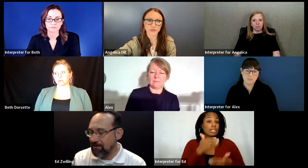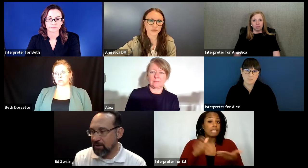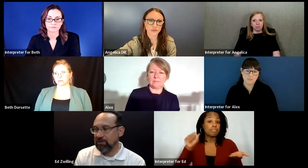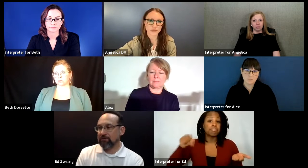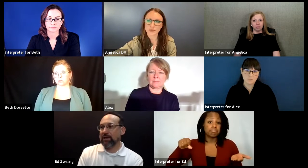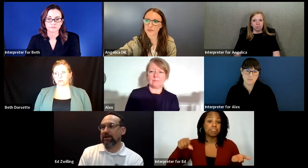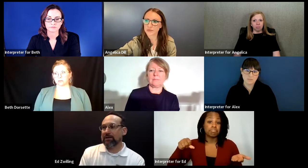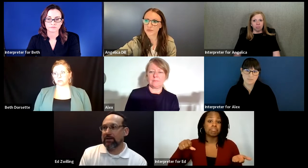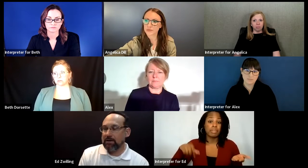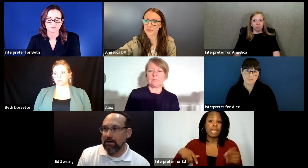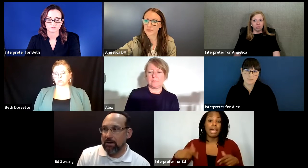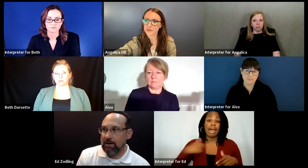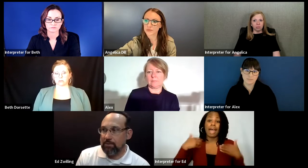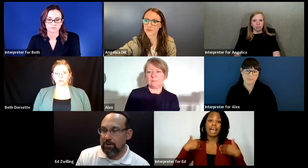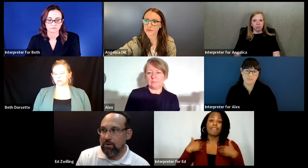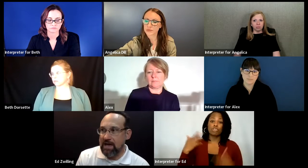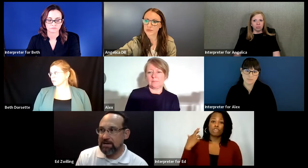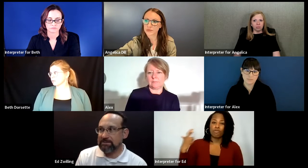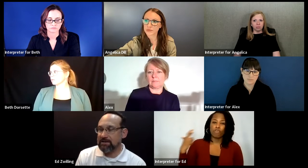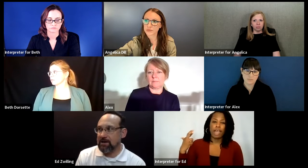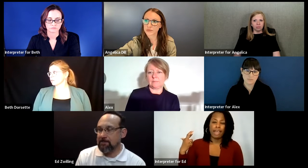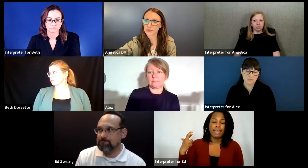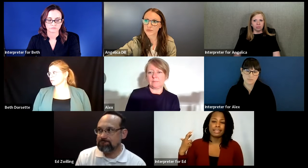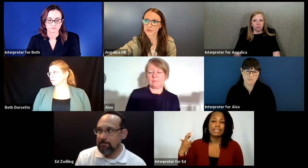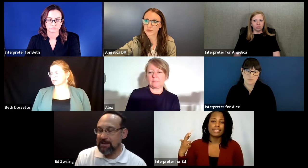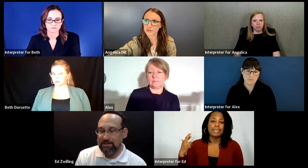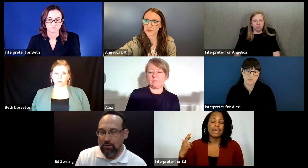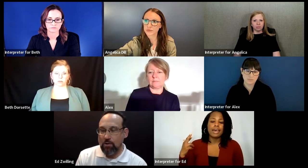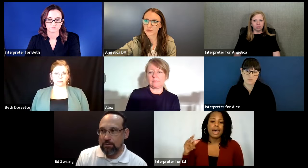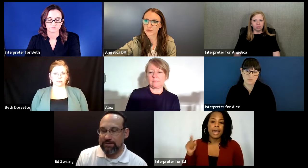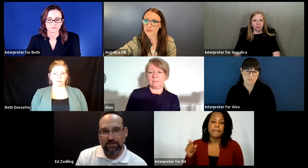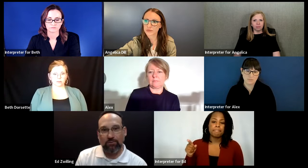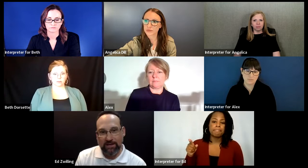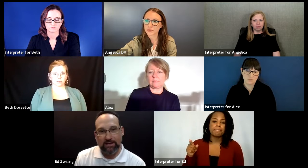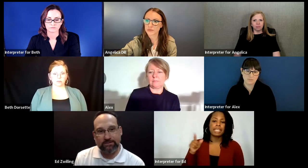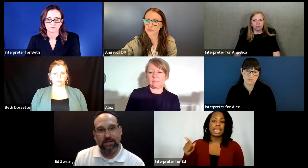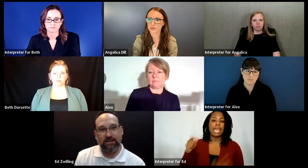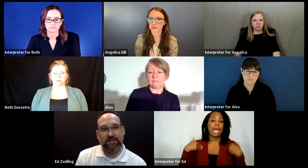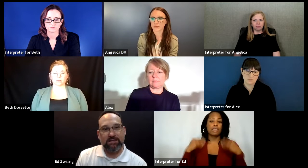I have a good friend who has -- he has no arms and no legs.